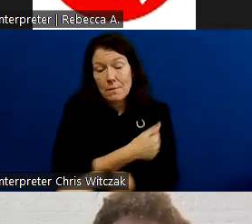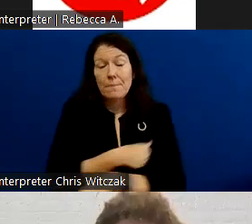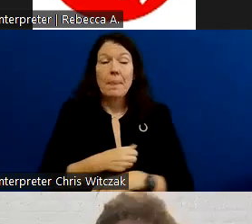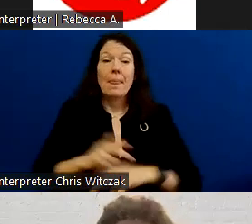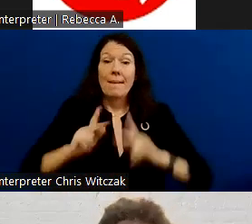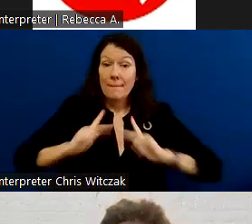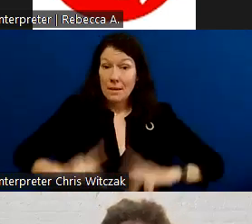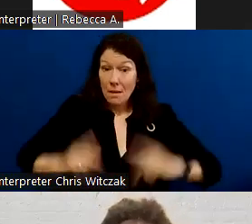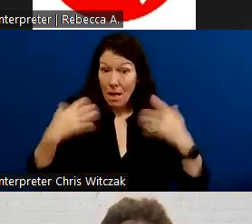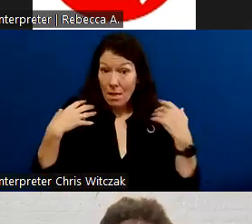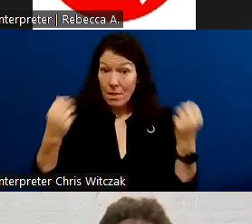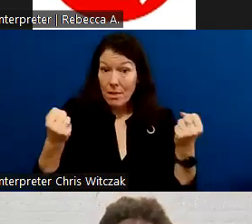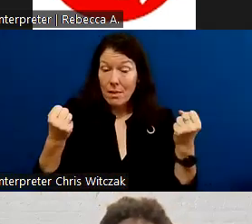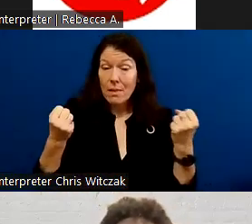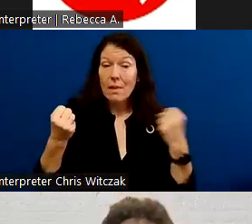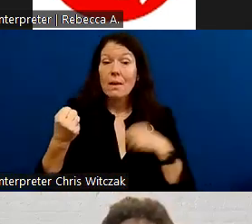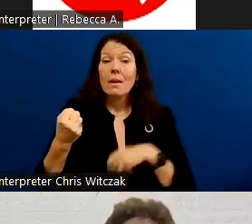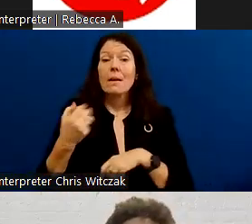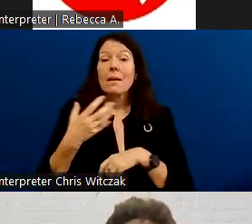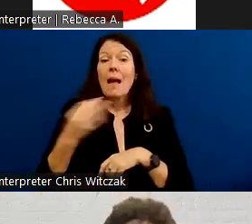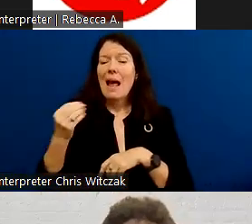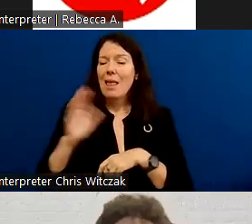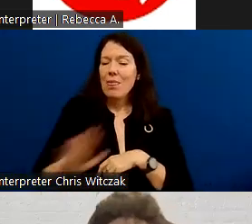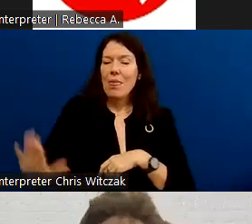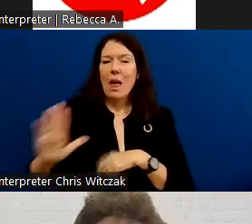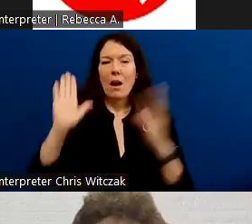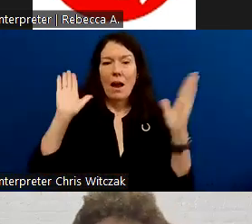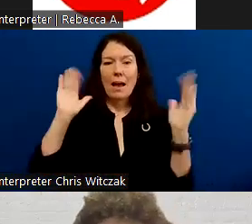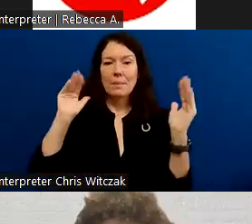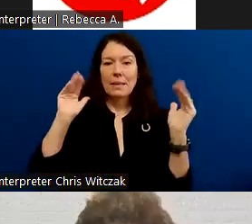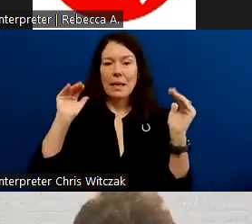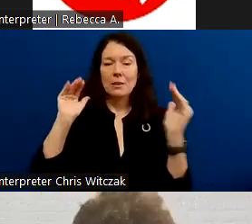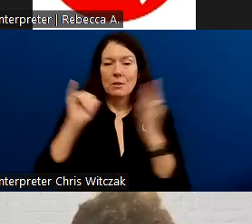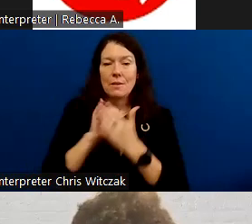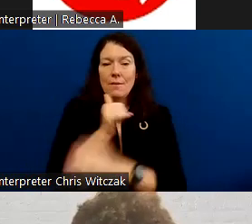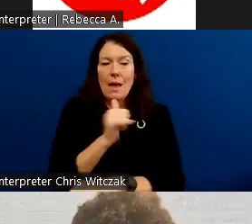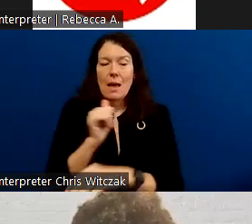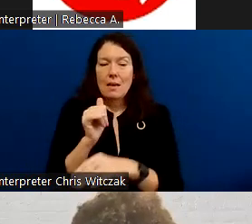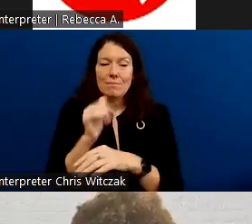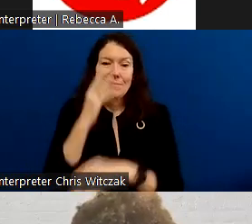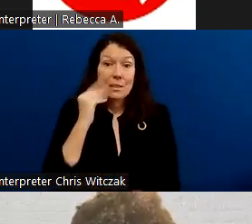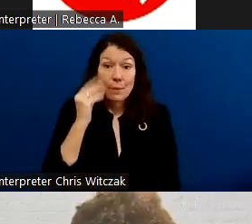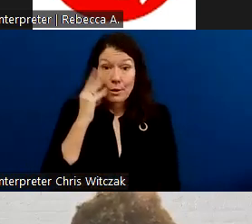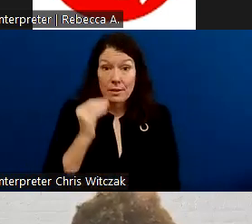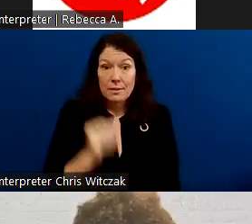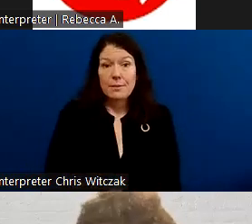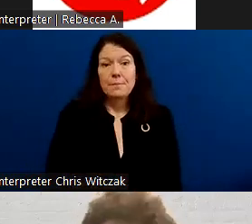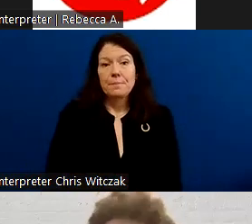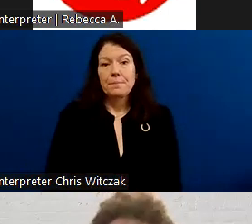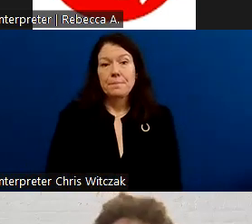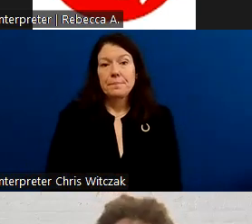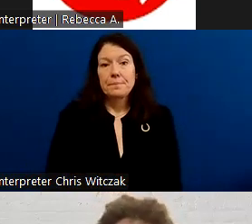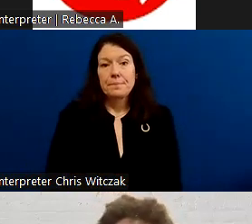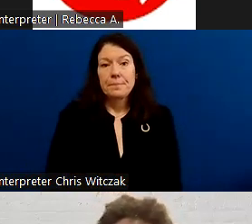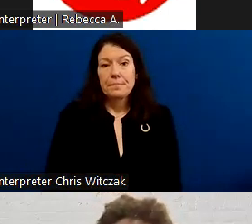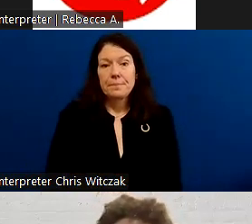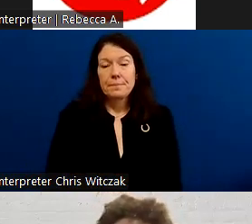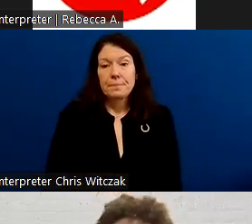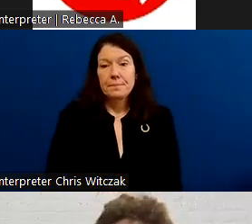health, and their expectations of the substance use experience